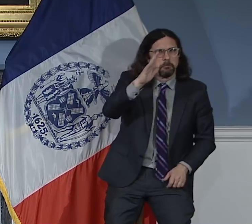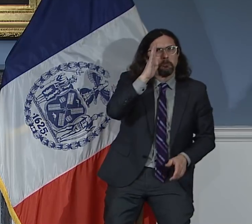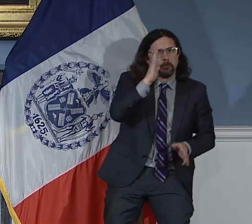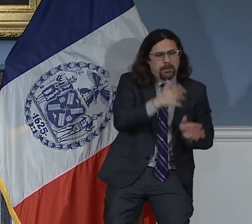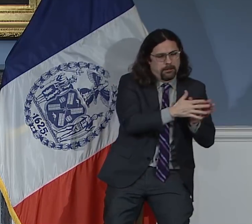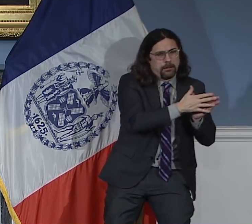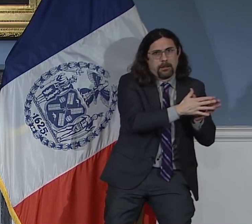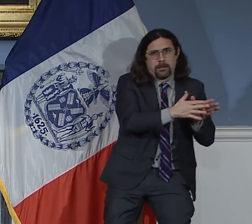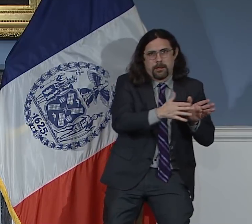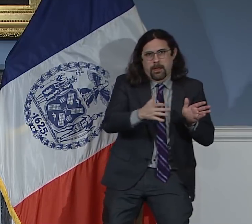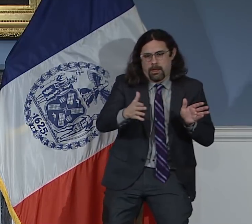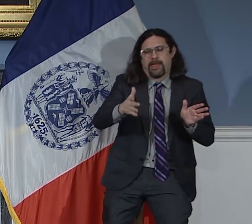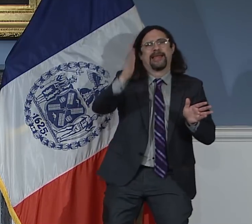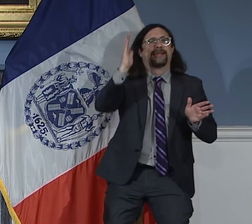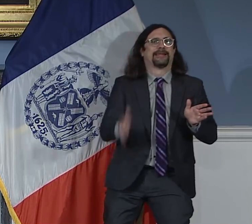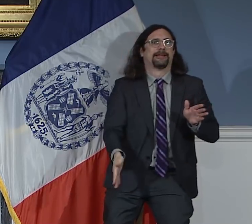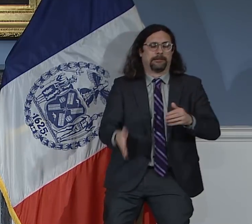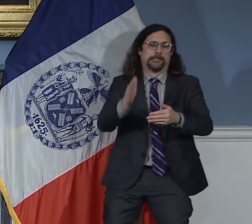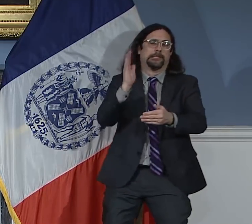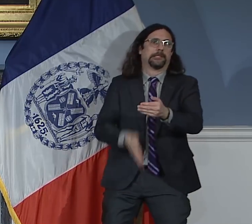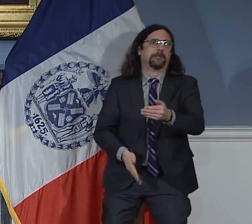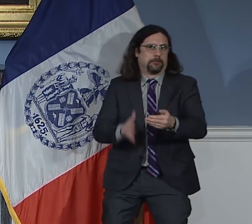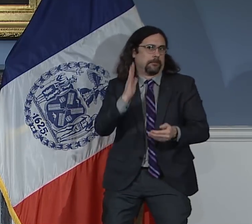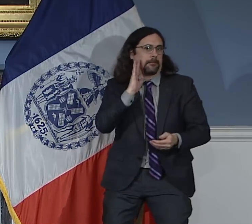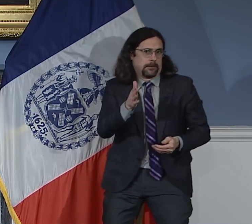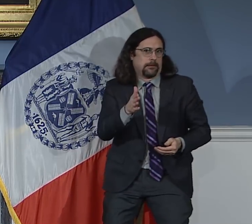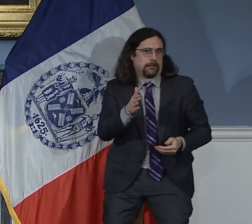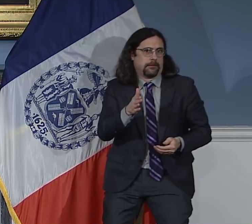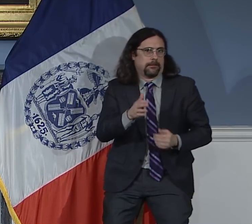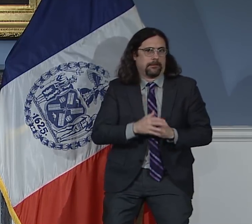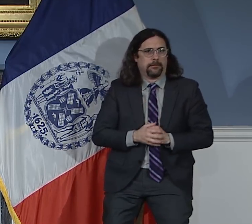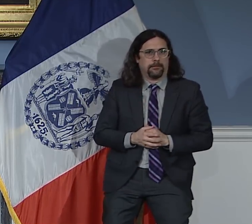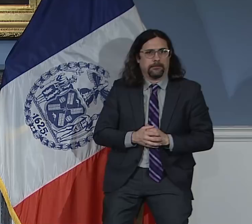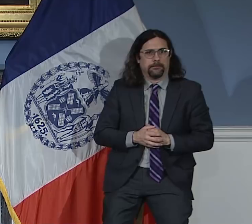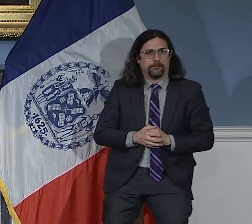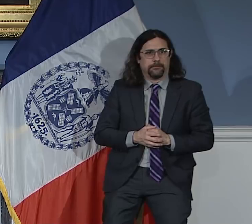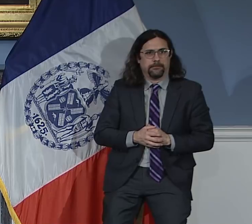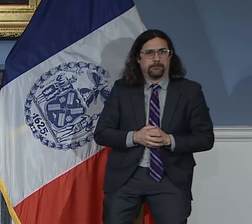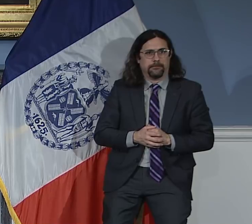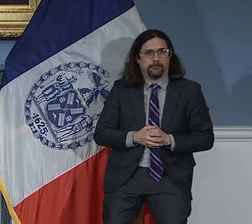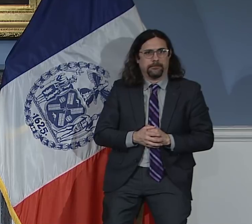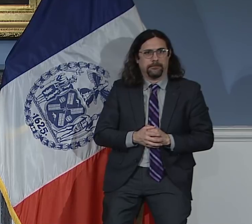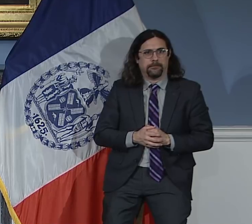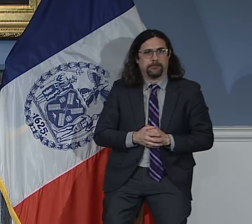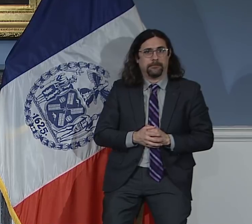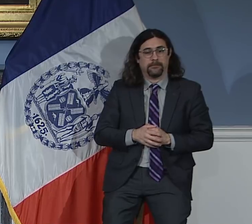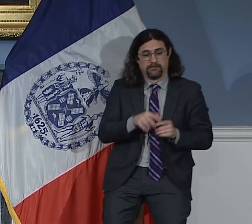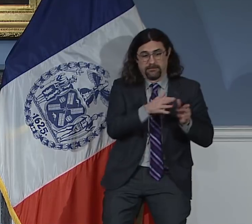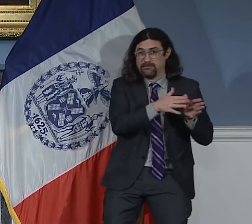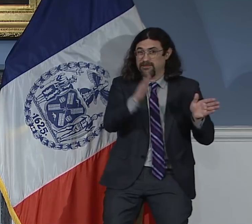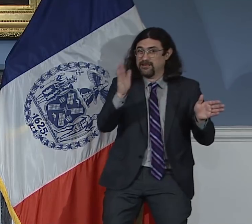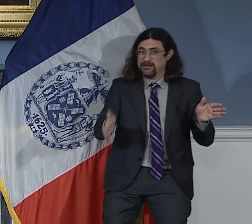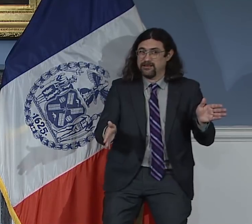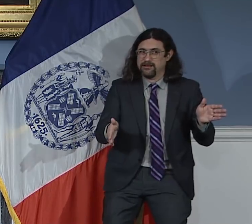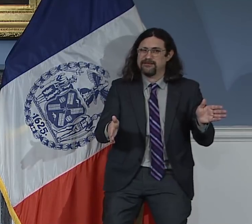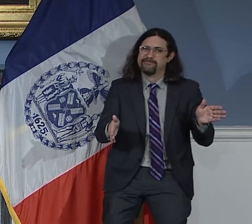WAYS AND IT WILL PLAY OUT FOR A PERIOD OF TIME, AND THAT'S WHAT MAKES IT FDIFEERNTFR OM SOME OTHER THINGS WE HAVE BENE THROUGH, AND IT